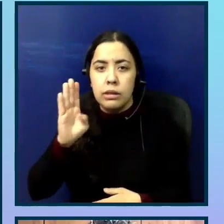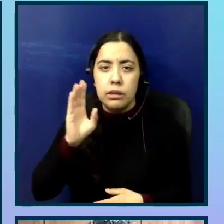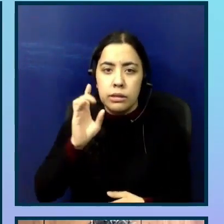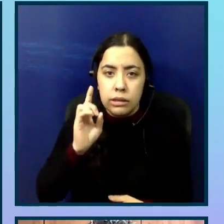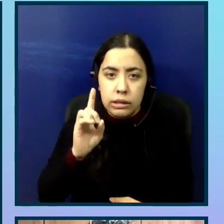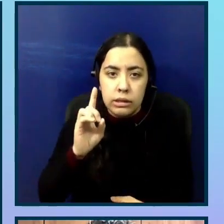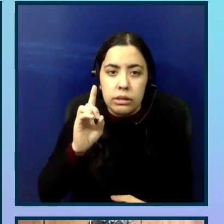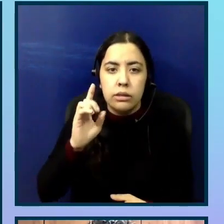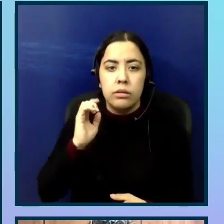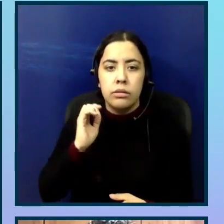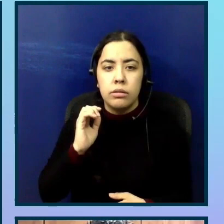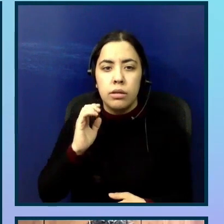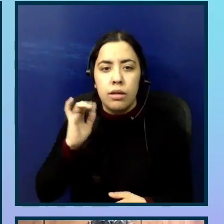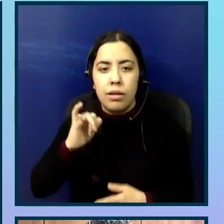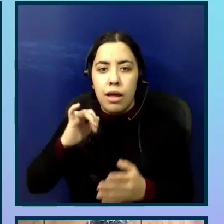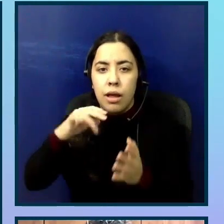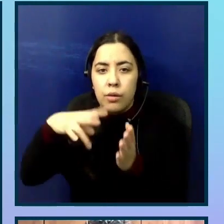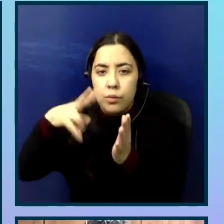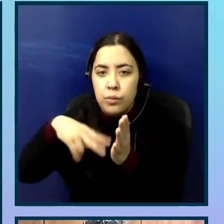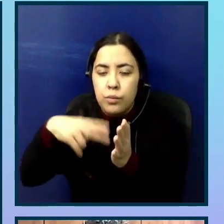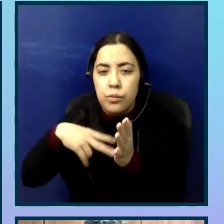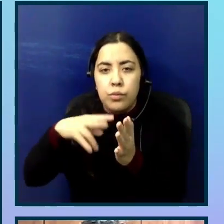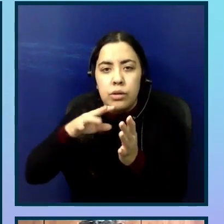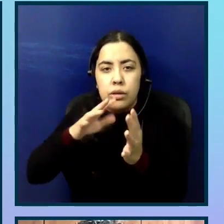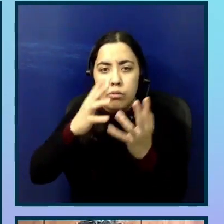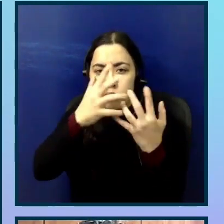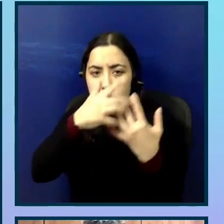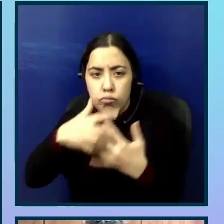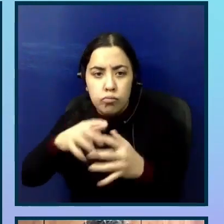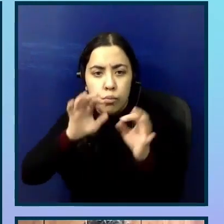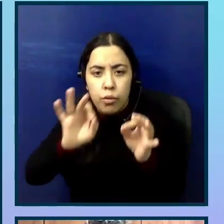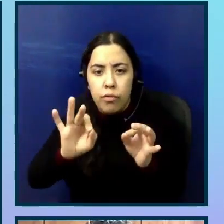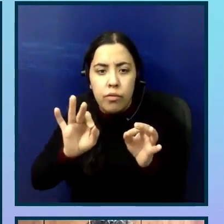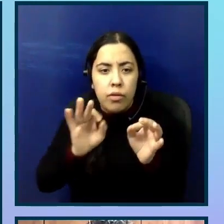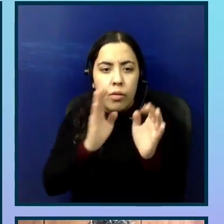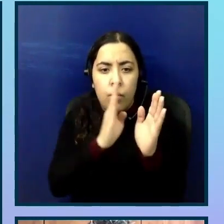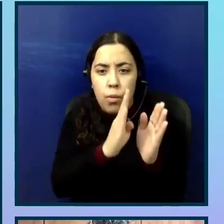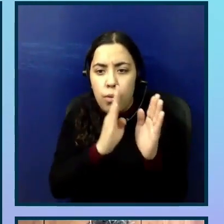and the reading works perfectly, the order in which it's read